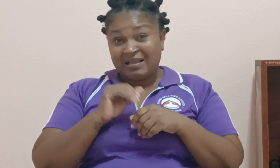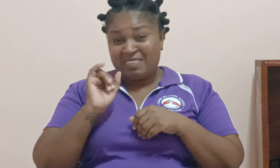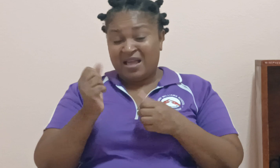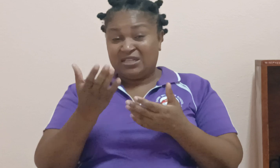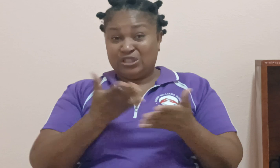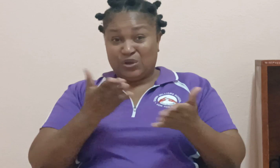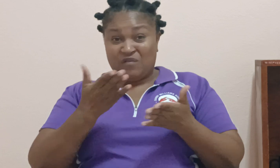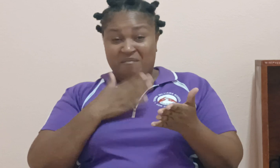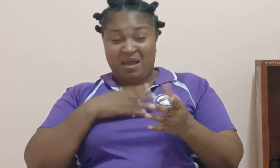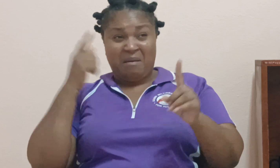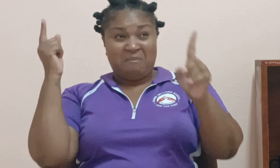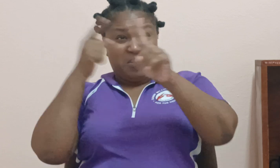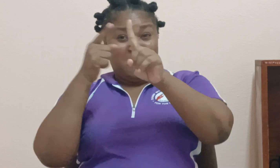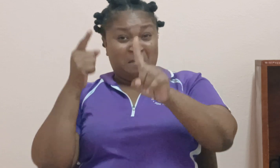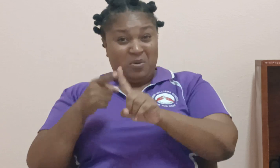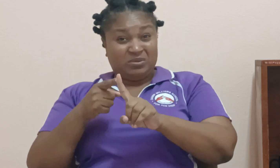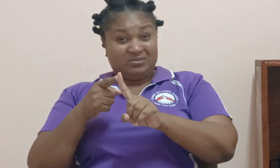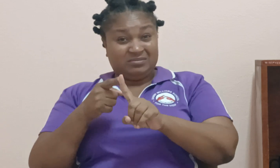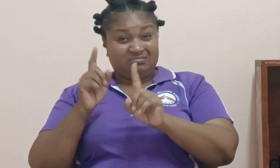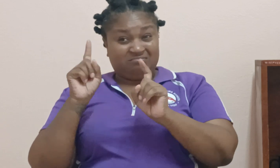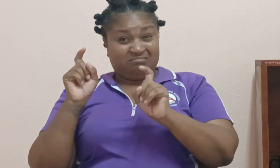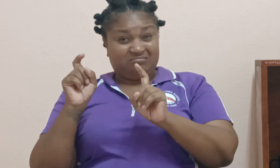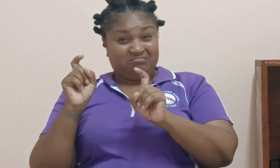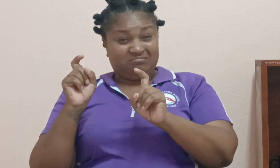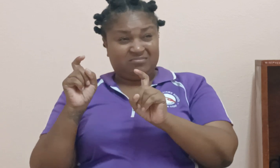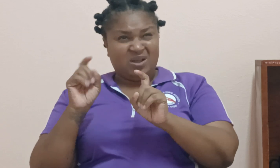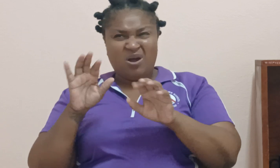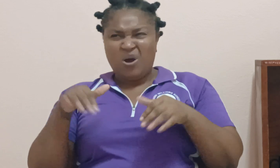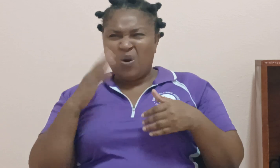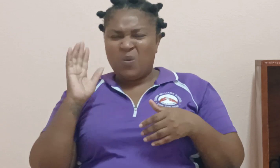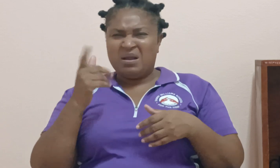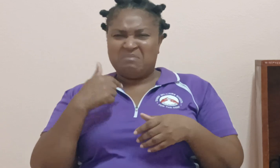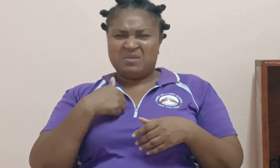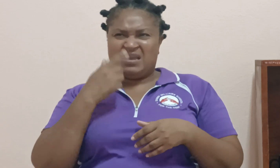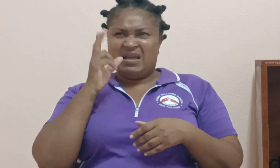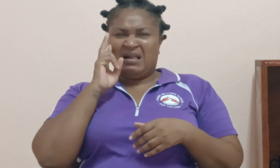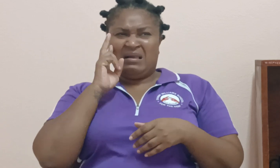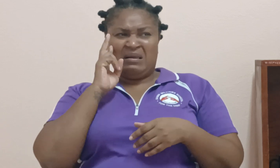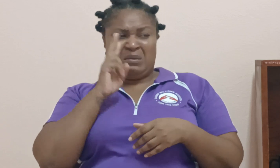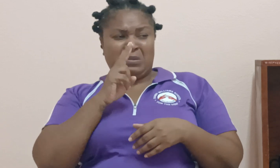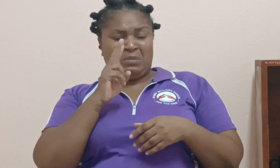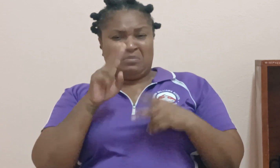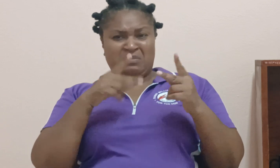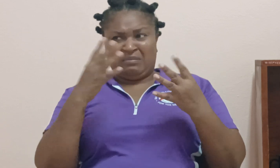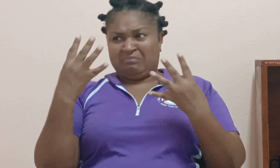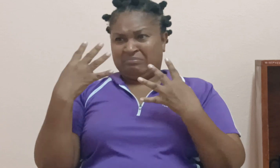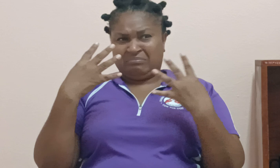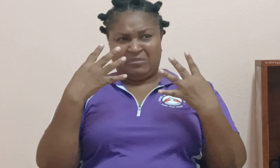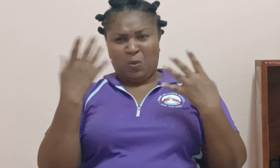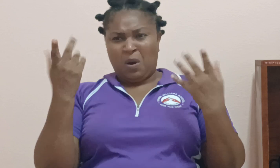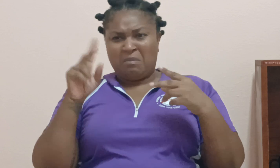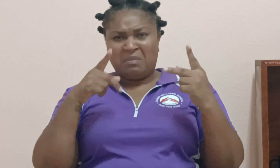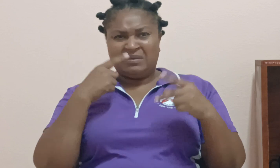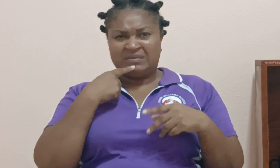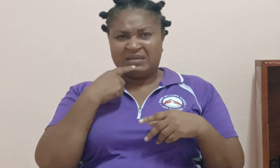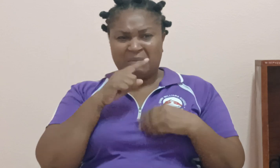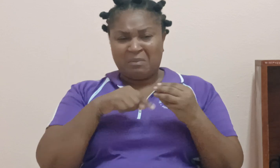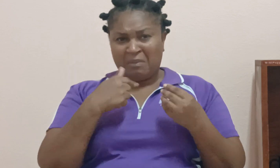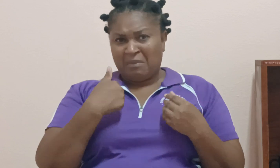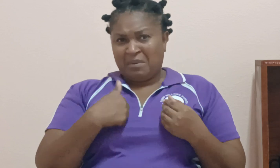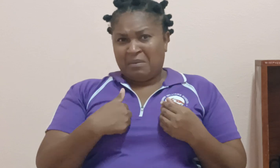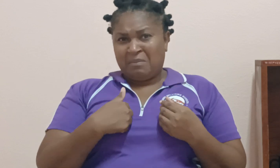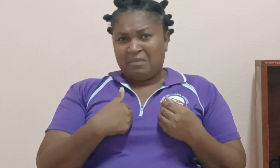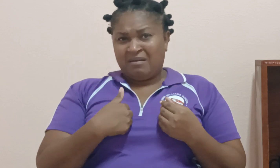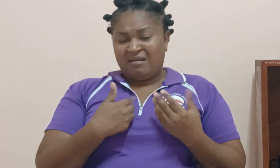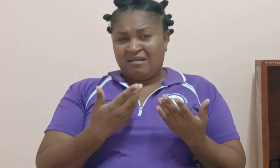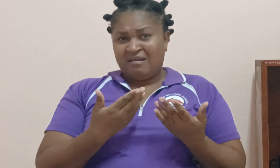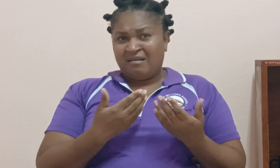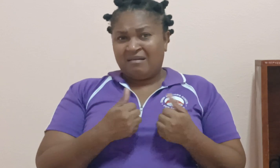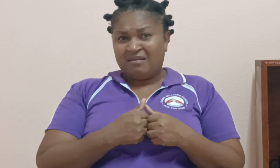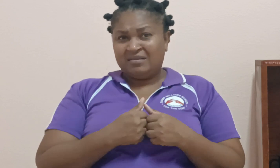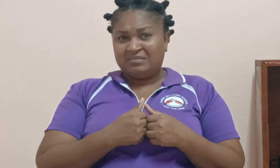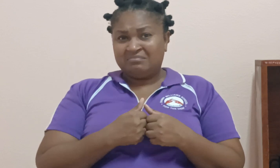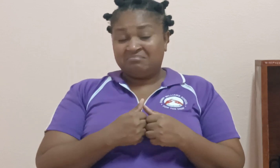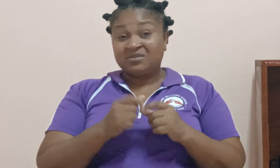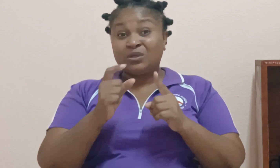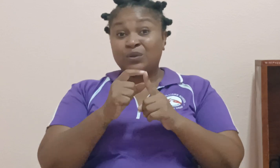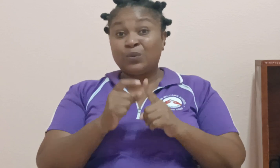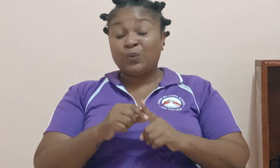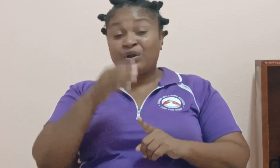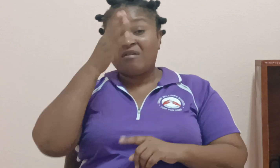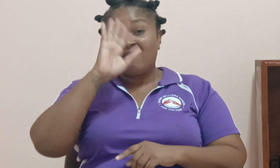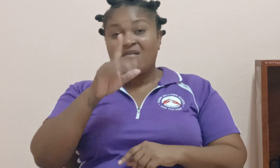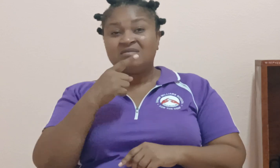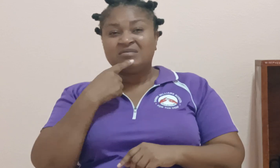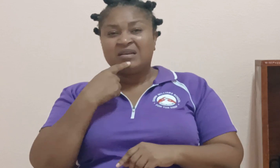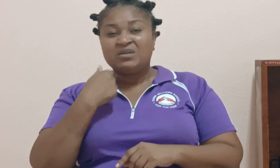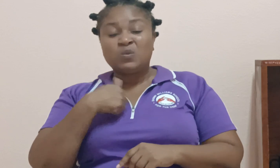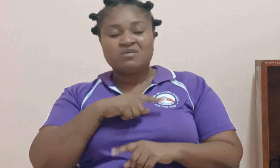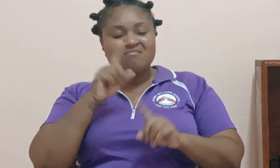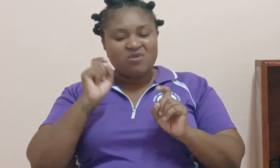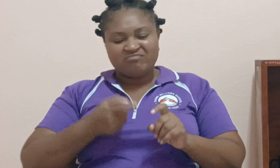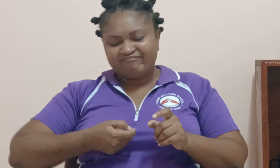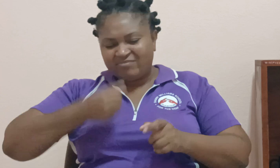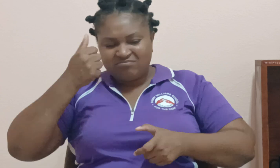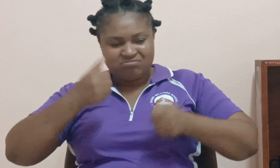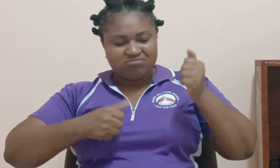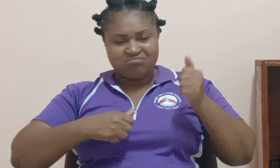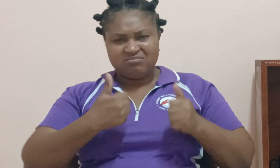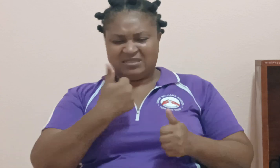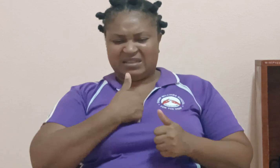my purpose? How will I look? What will people say? The word of the Lord says we are to remove self